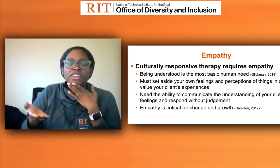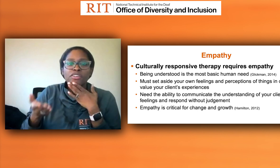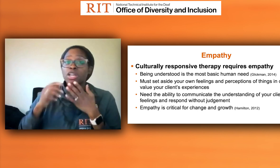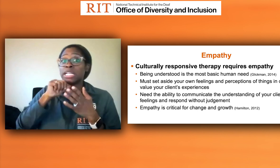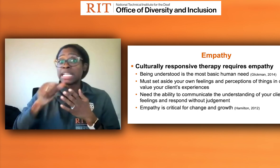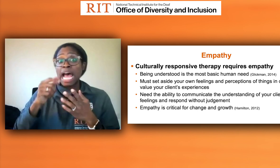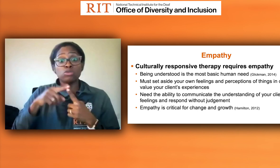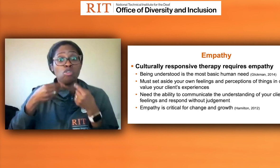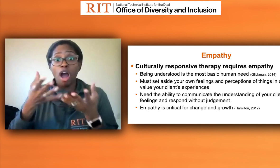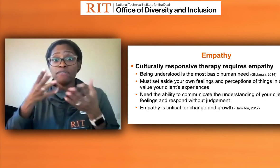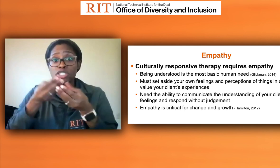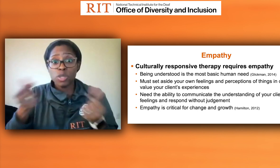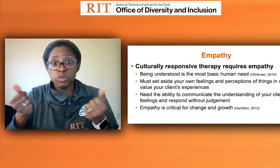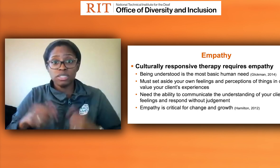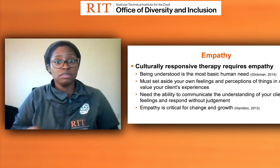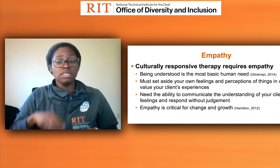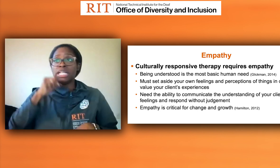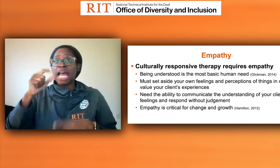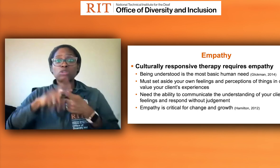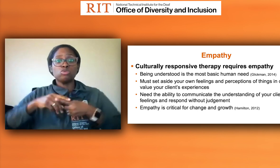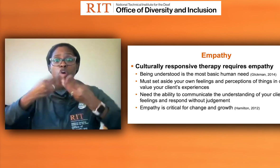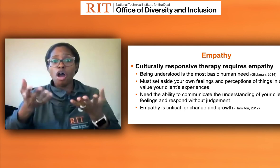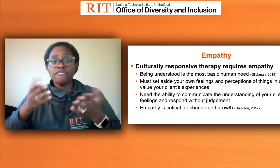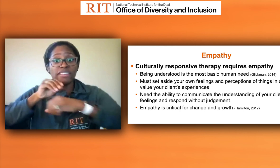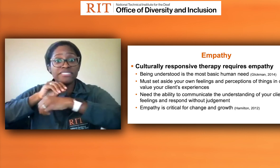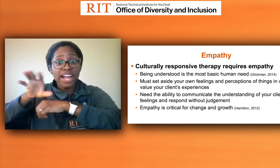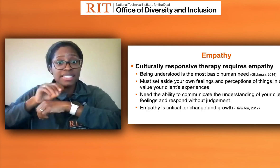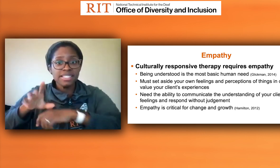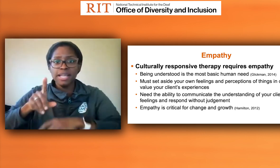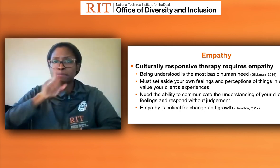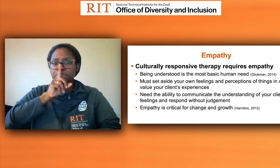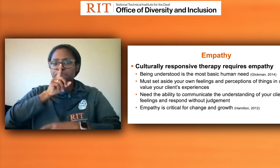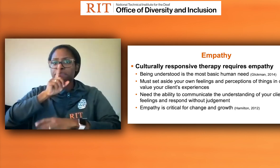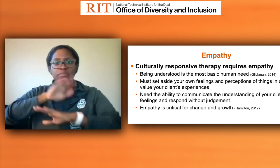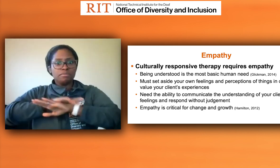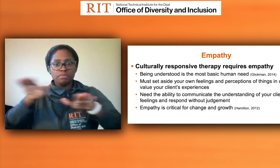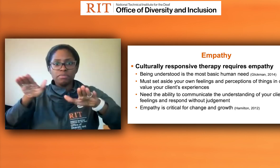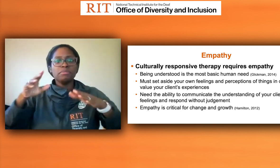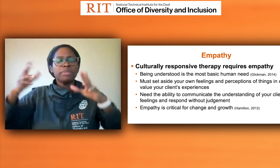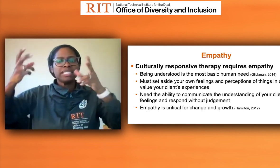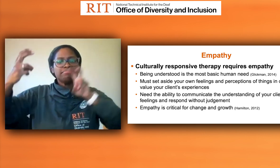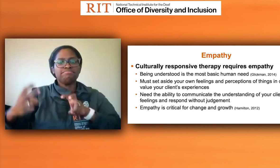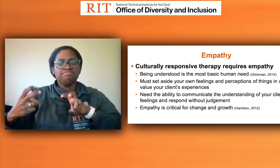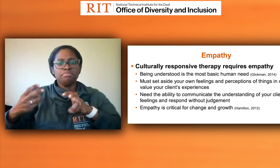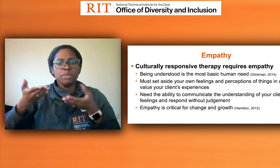is what's most important for a person. You can't always offer a solution. There might not always be action to be taken.